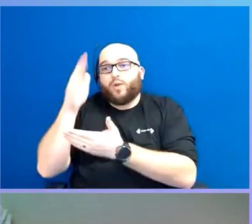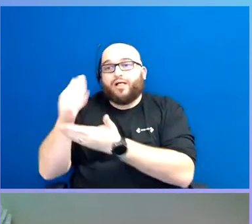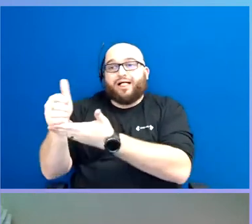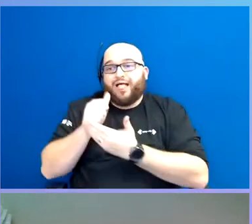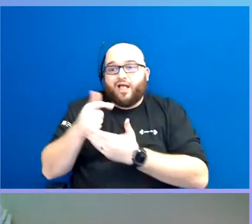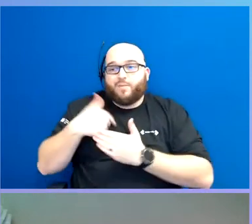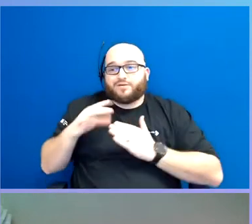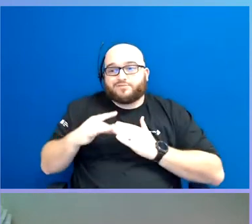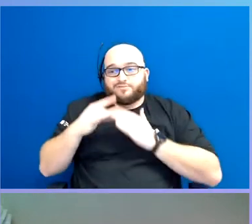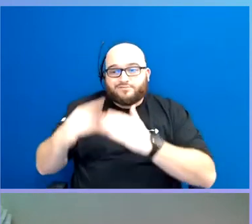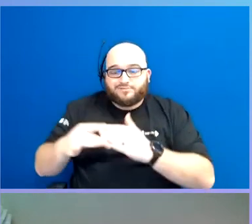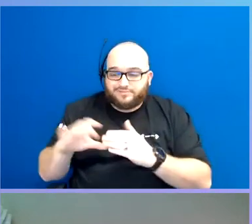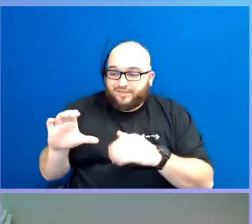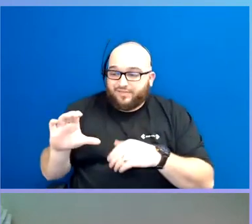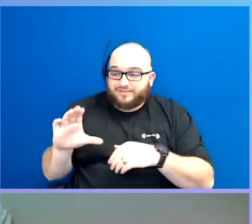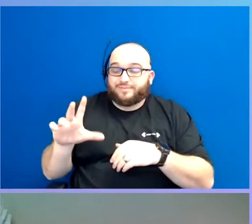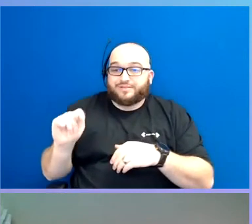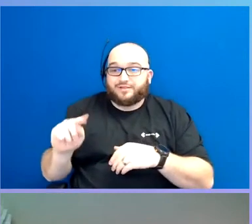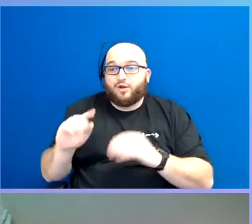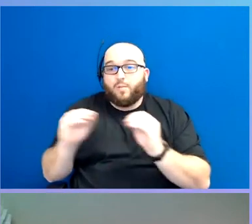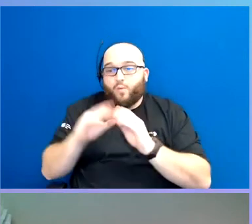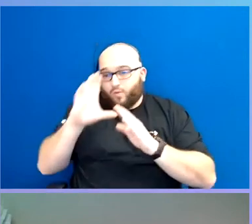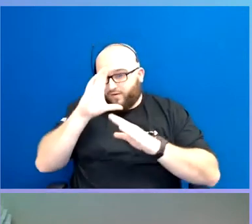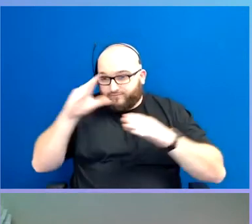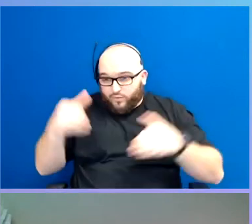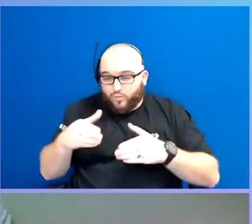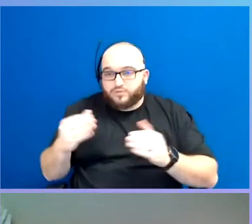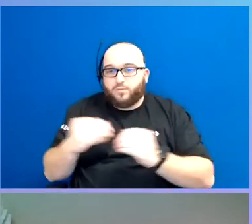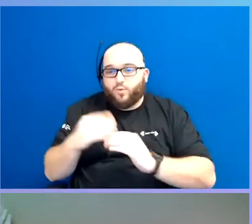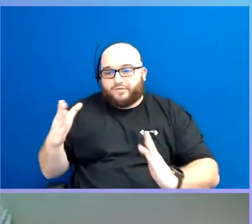really aligned with where we